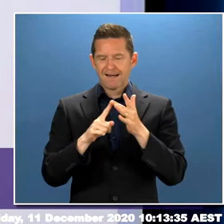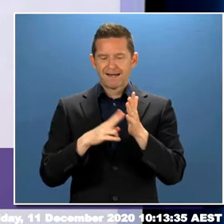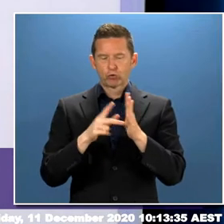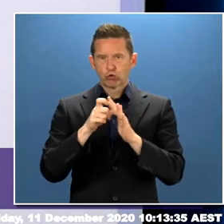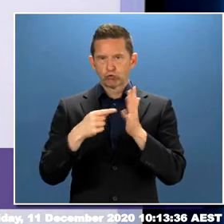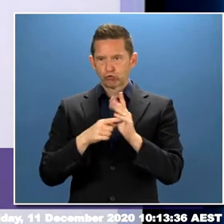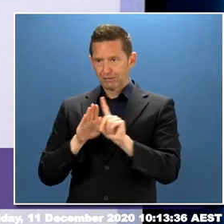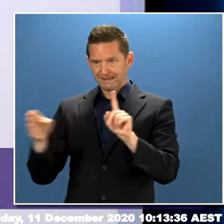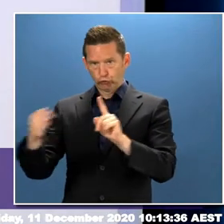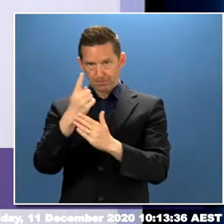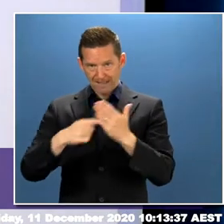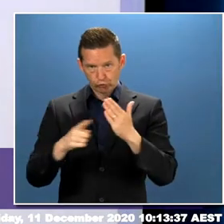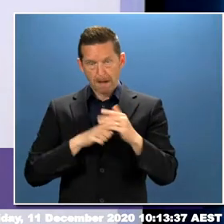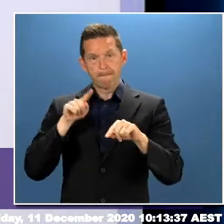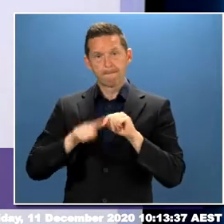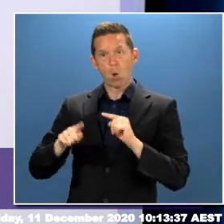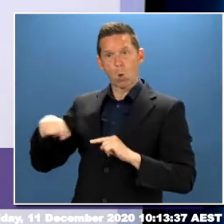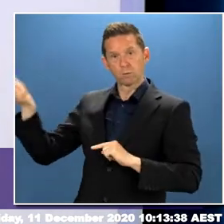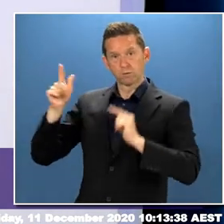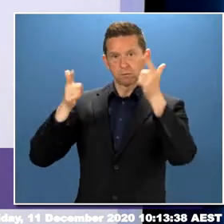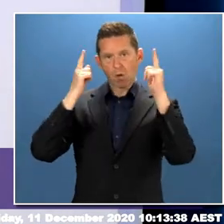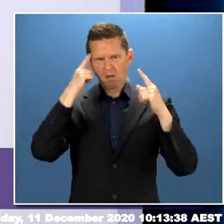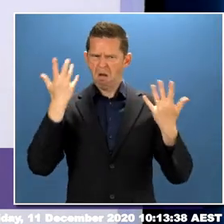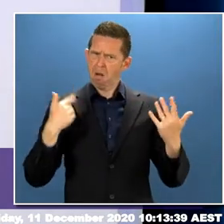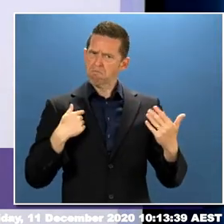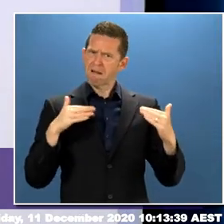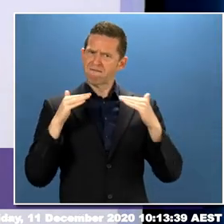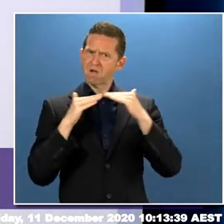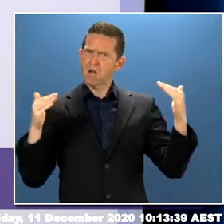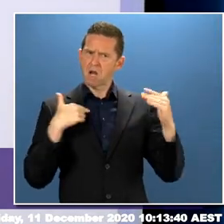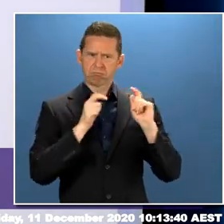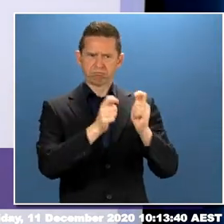people for the most part are treated in exactly the same way, but that treatment